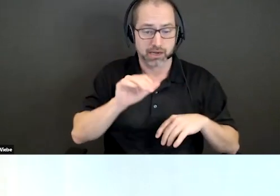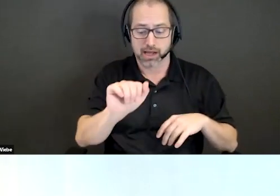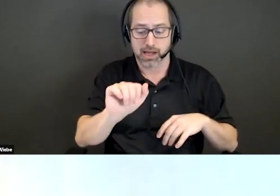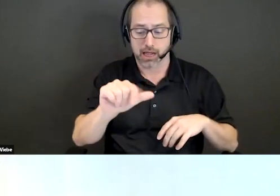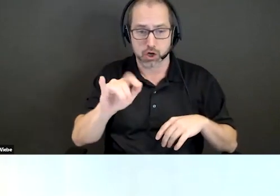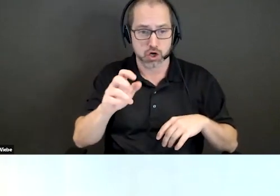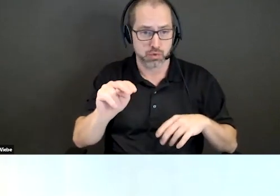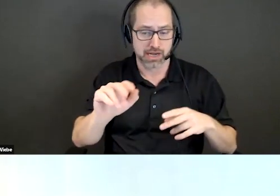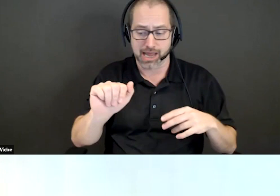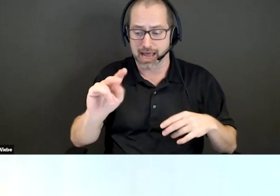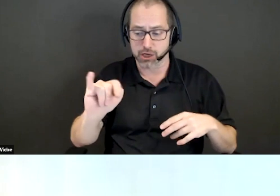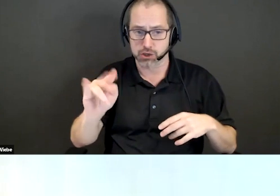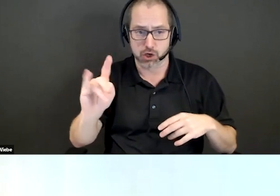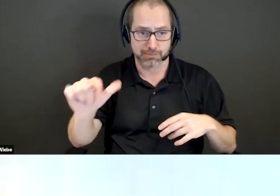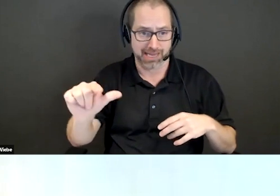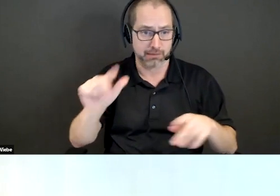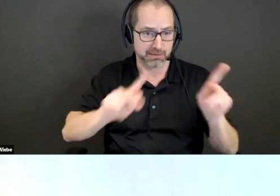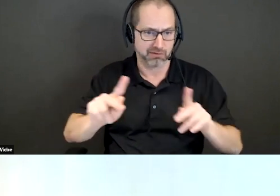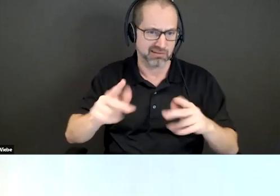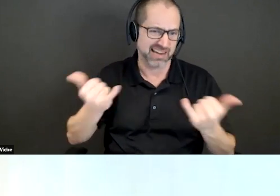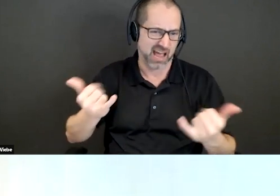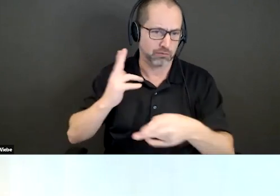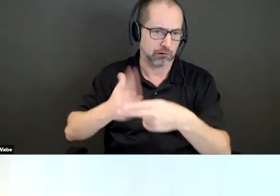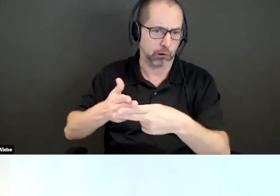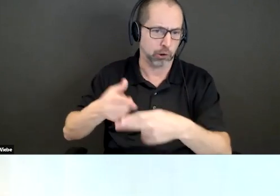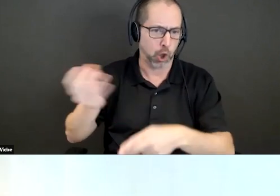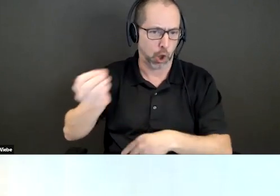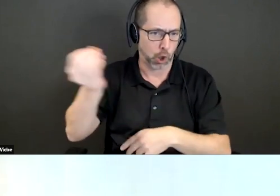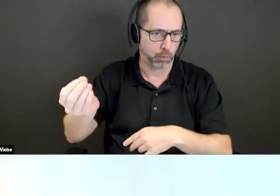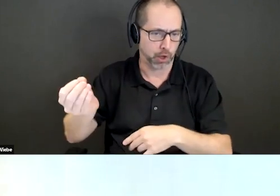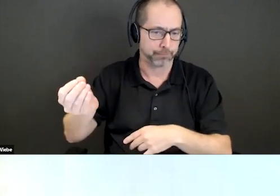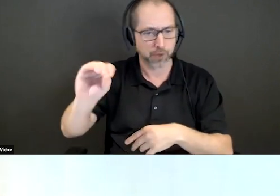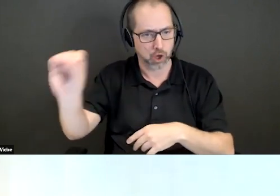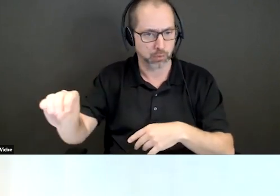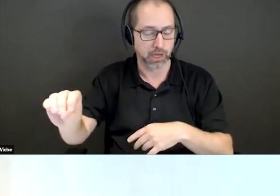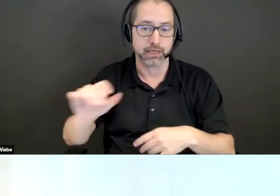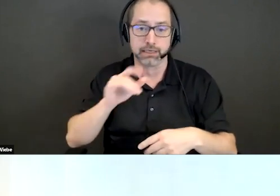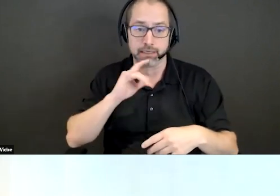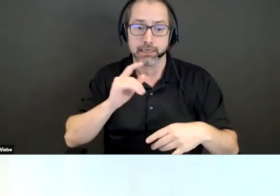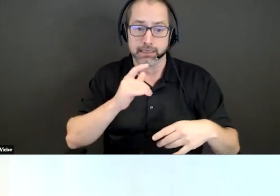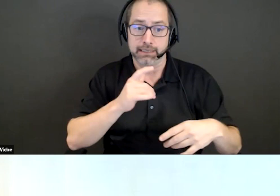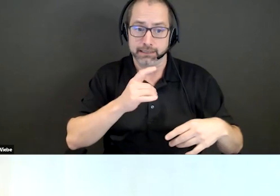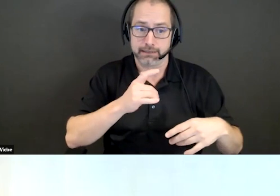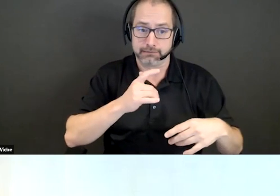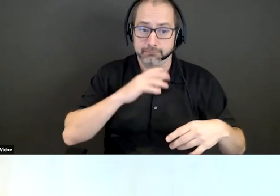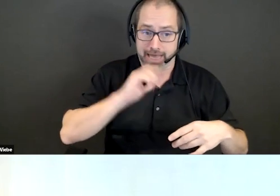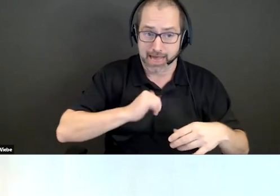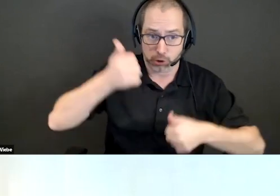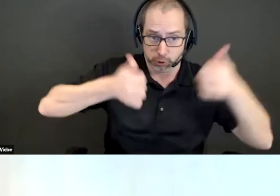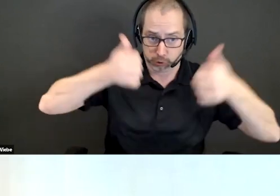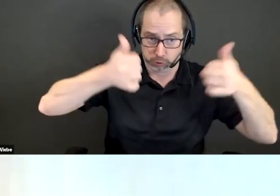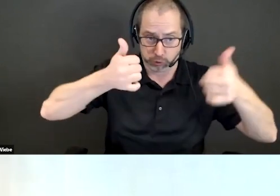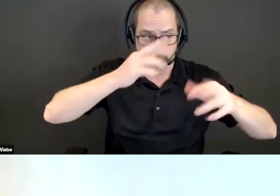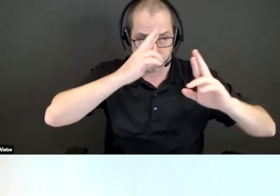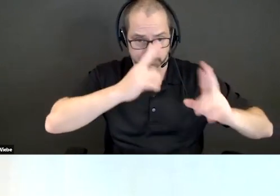referred to as Ottawa. We pay our respects to the Elders of this nation past, present and future.